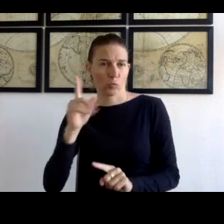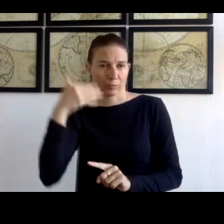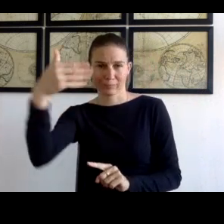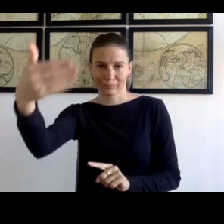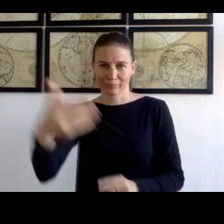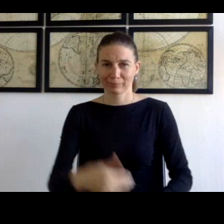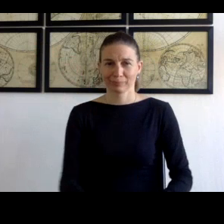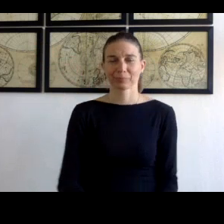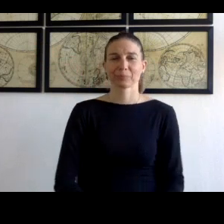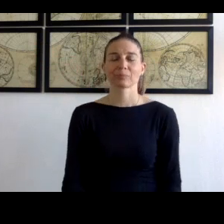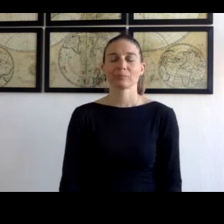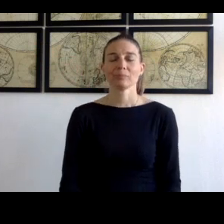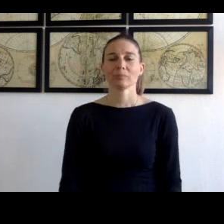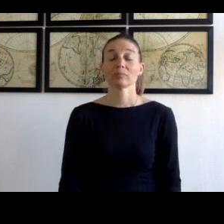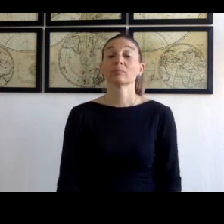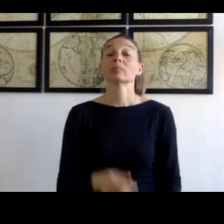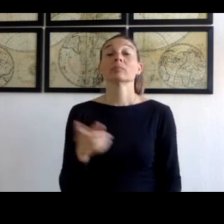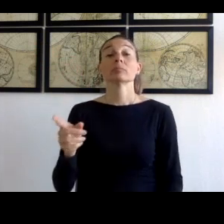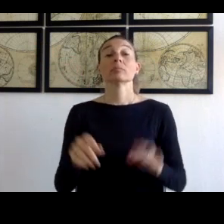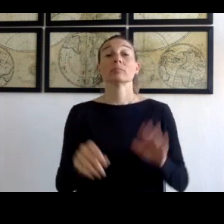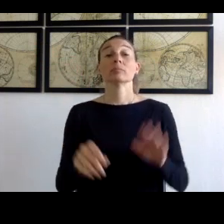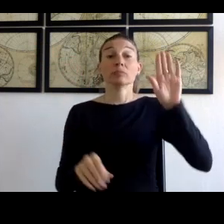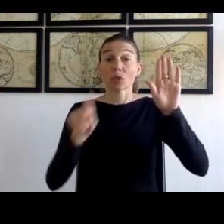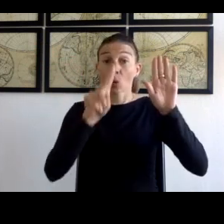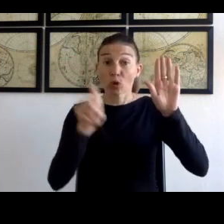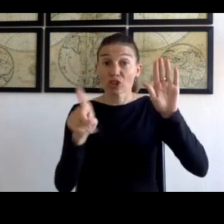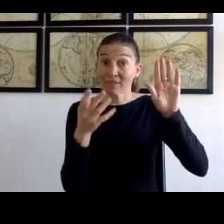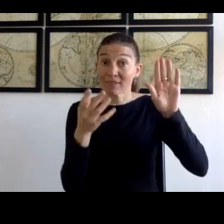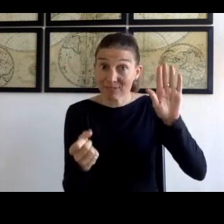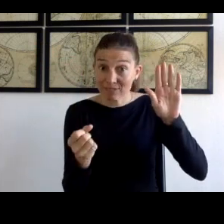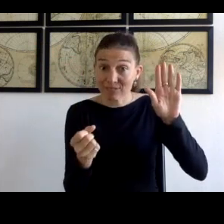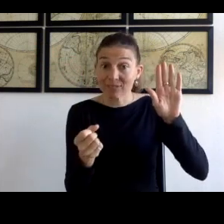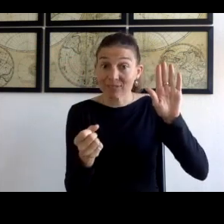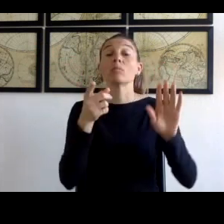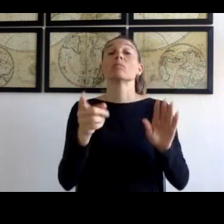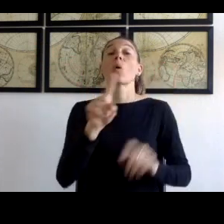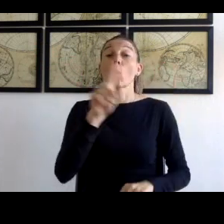You'll notice that you are all muted. So there will be no oral questions.